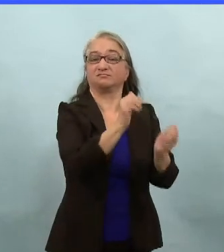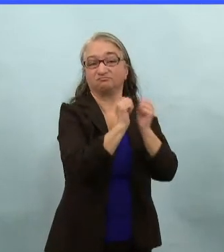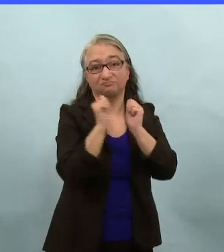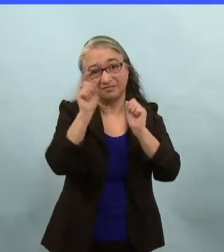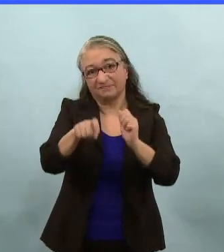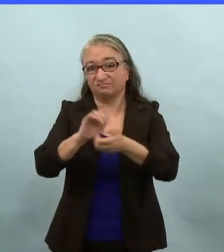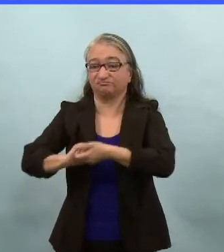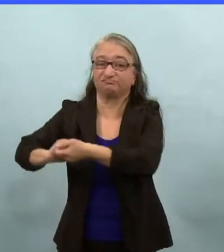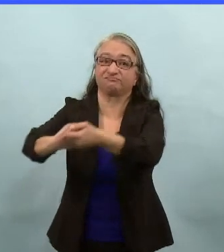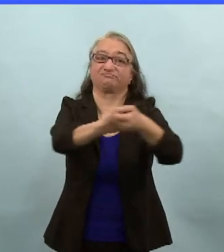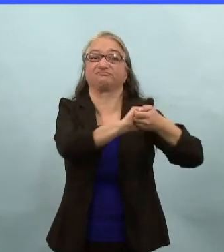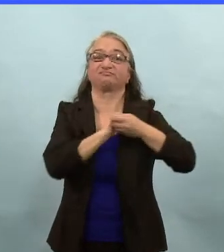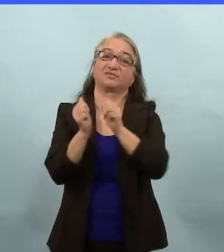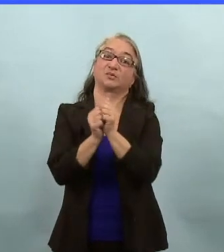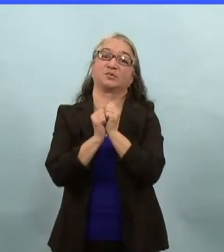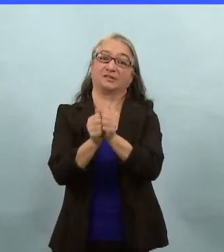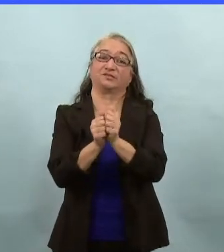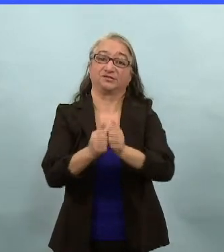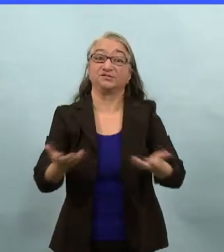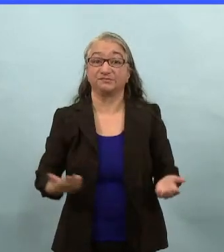from the winnipeg sun ryan